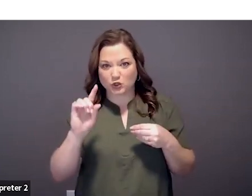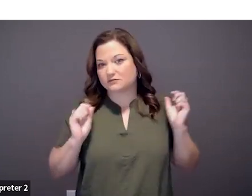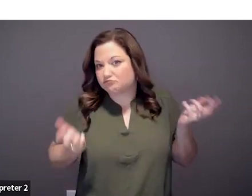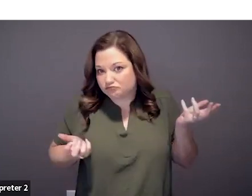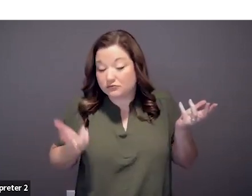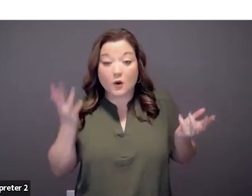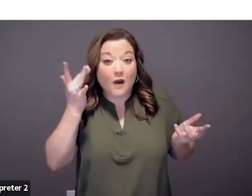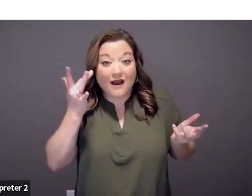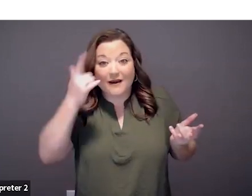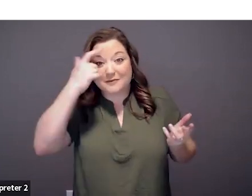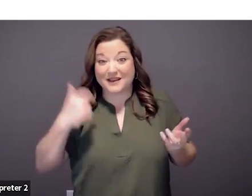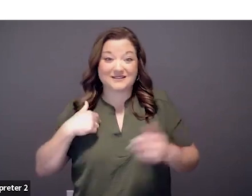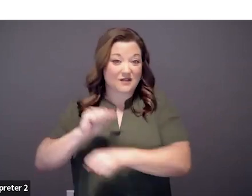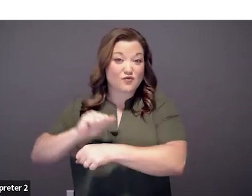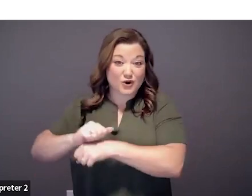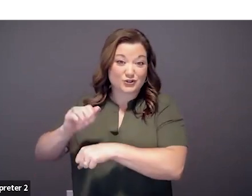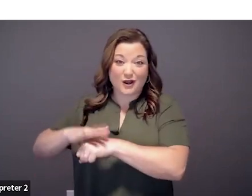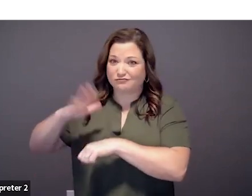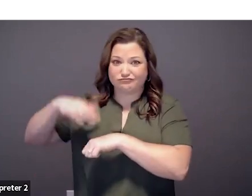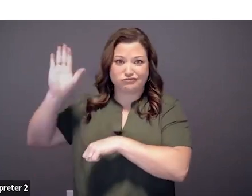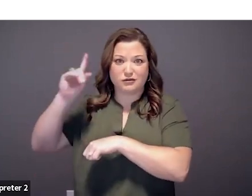I have worked on over 1,000 websites in my experience